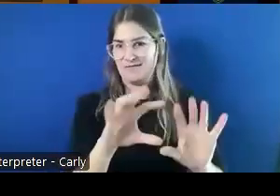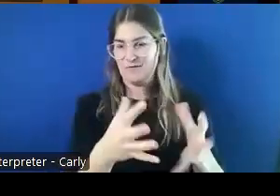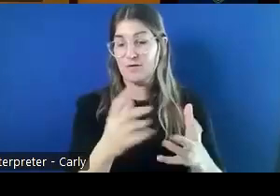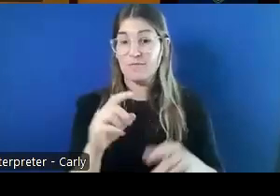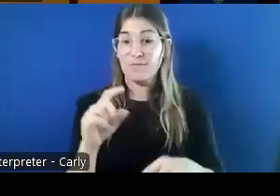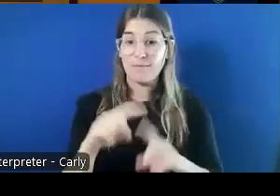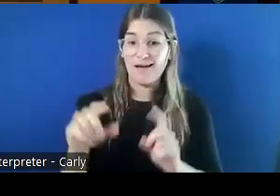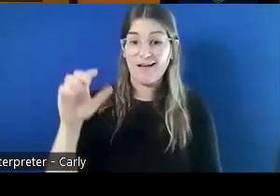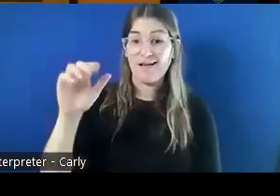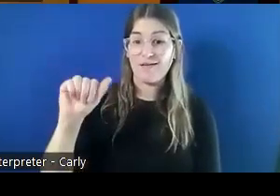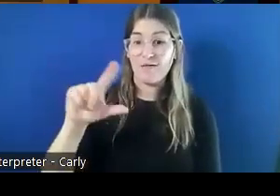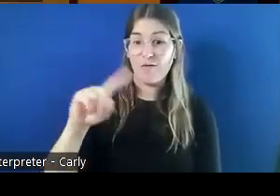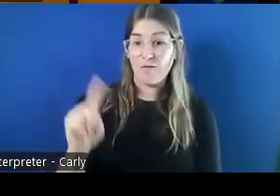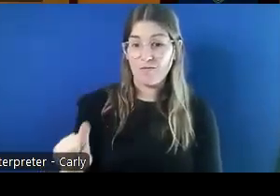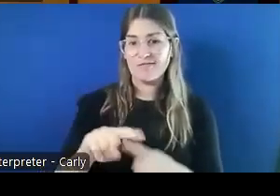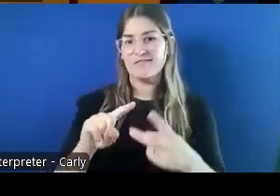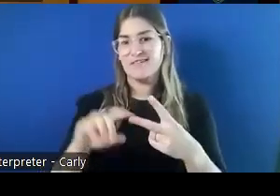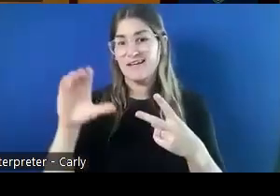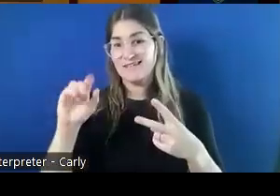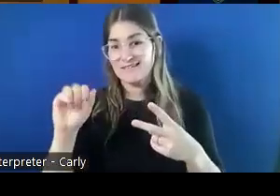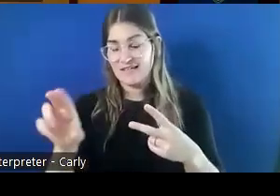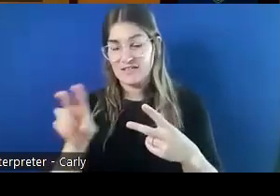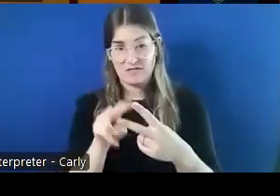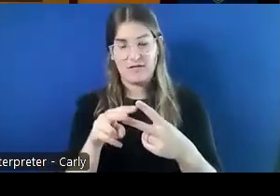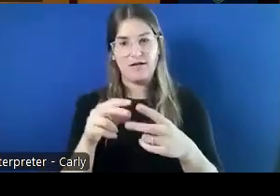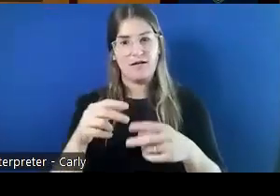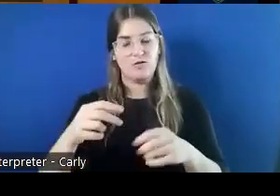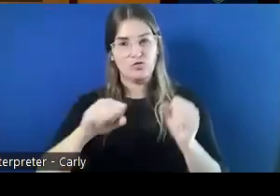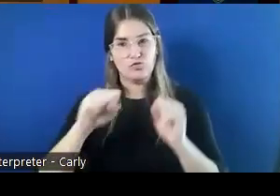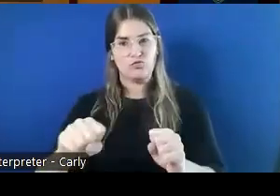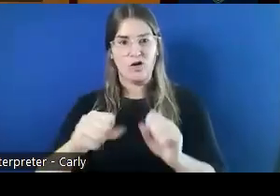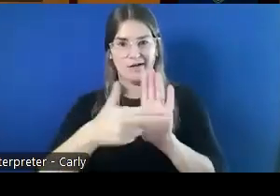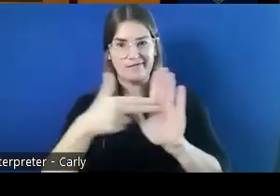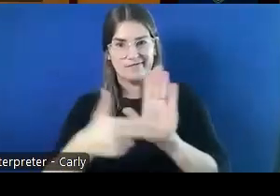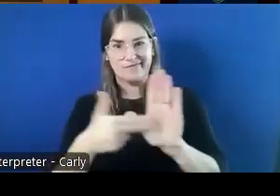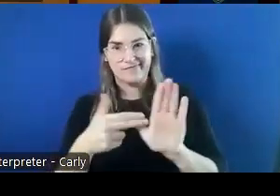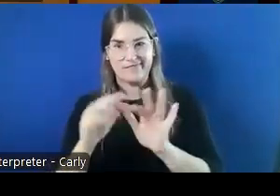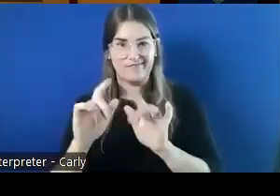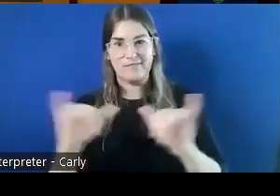there's a really high comorbidity um so even to consider this intervention in people with